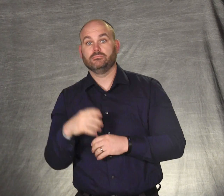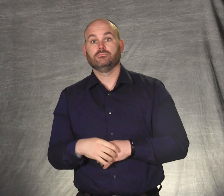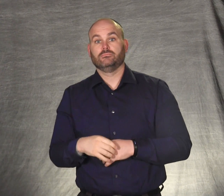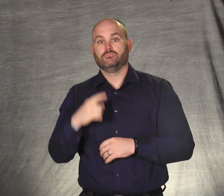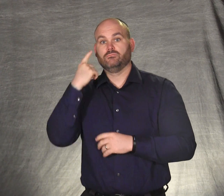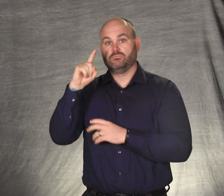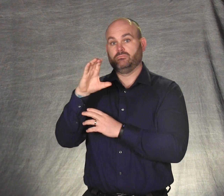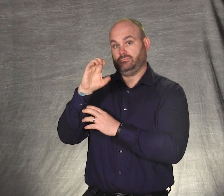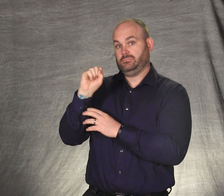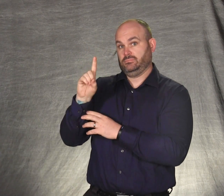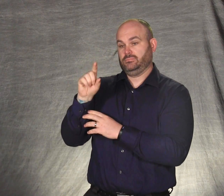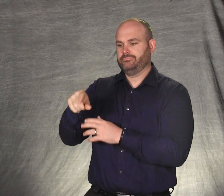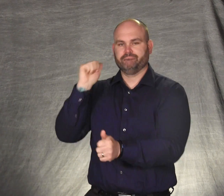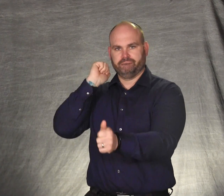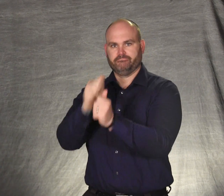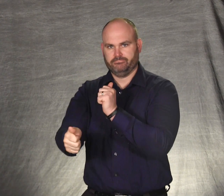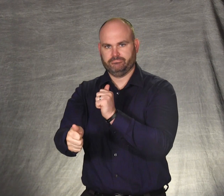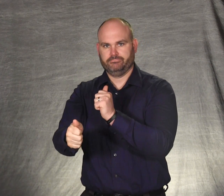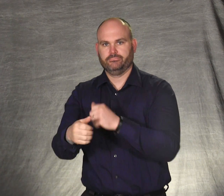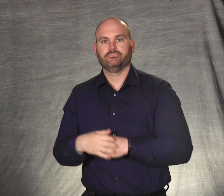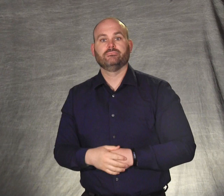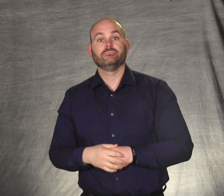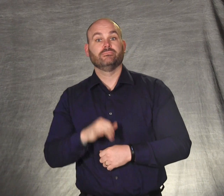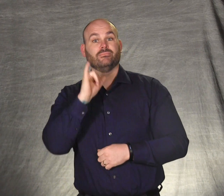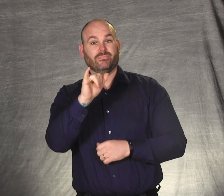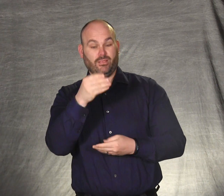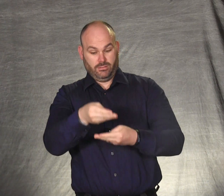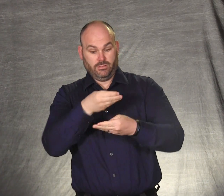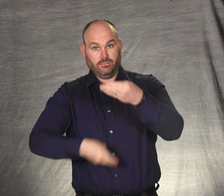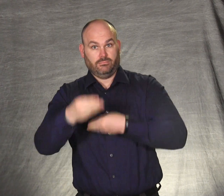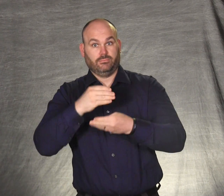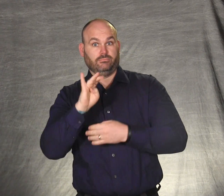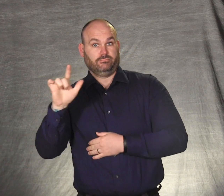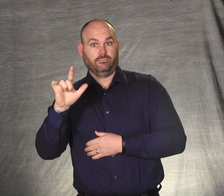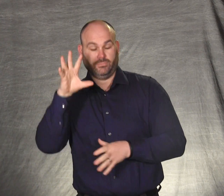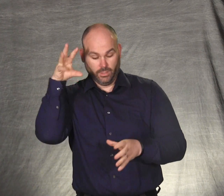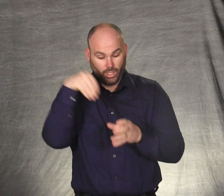at CSD - PASSED The Budget bill